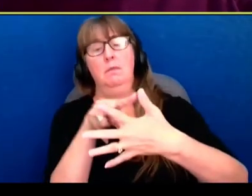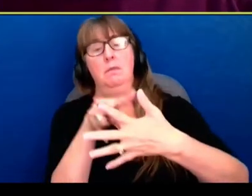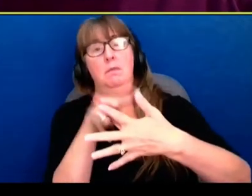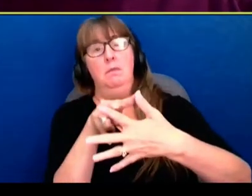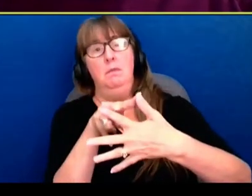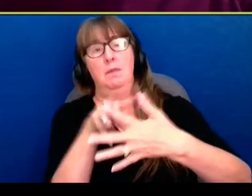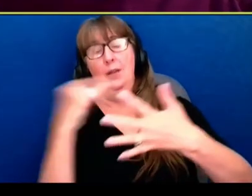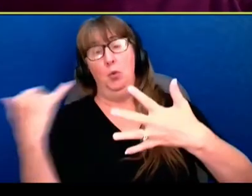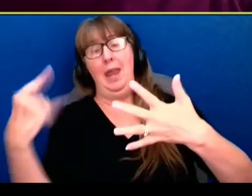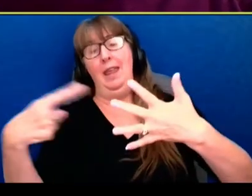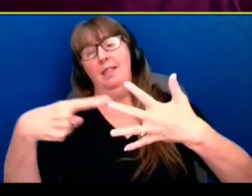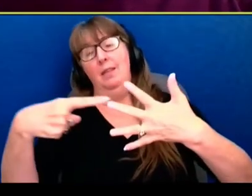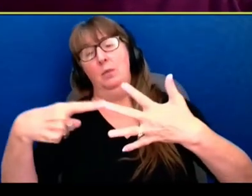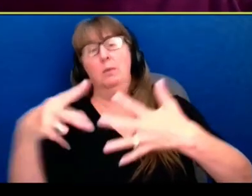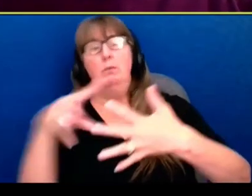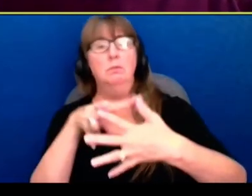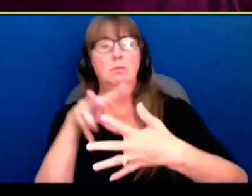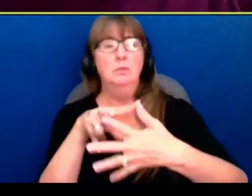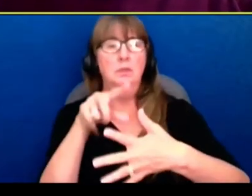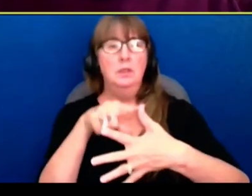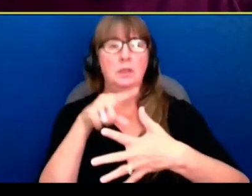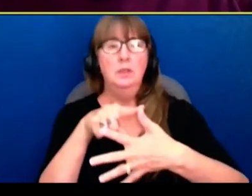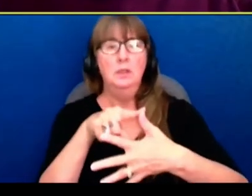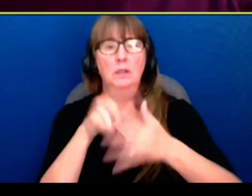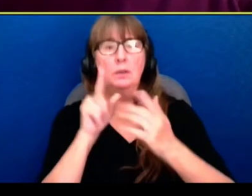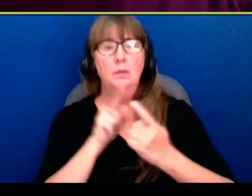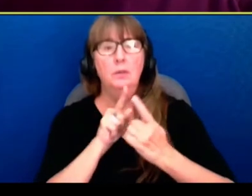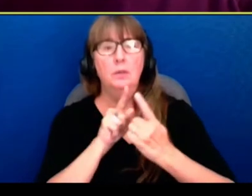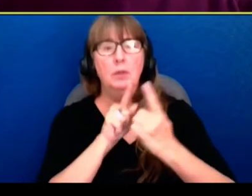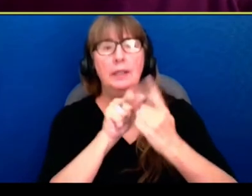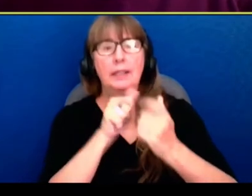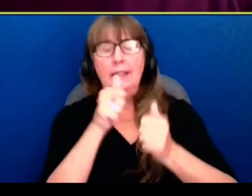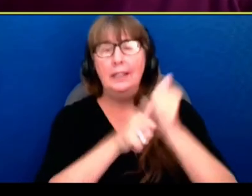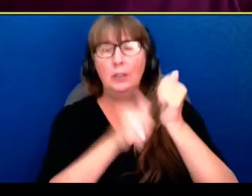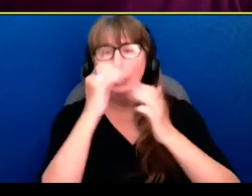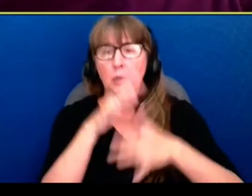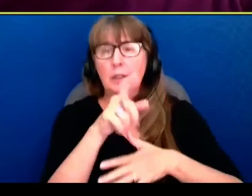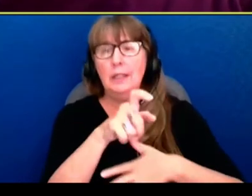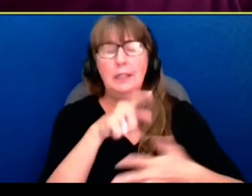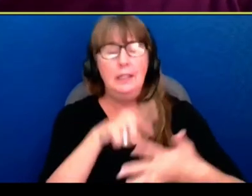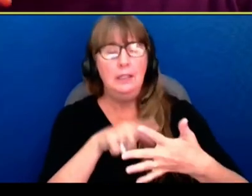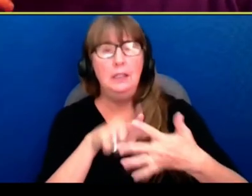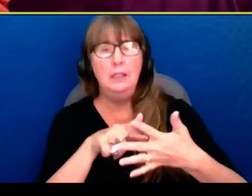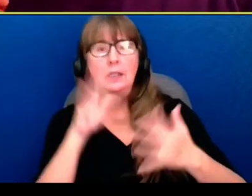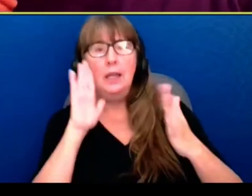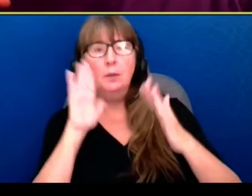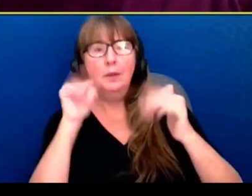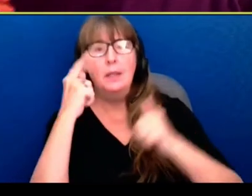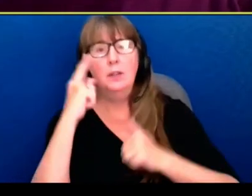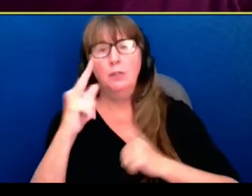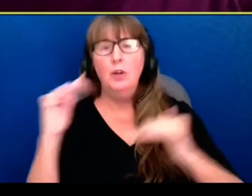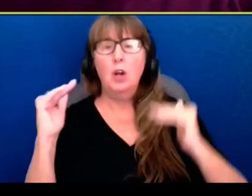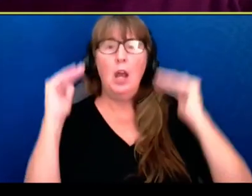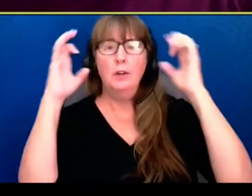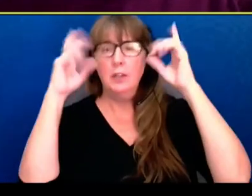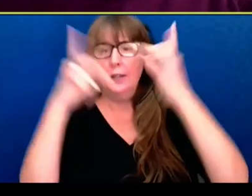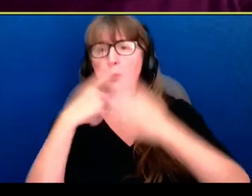which was each student is unique, and the second one being high expectations drive educational programming and future employment opportunities.